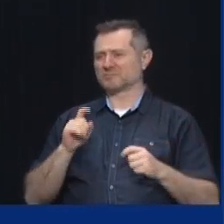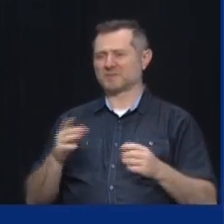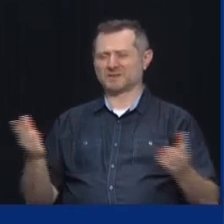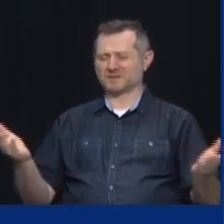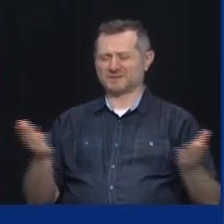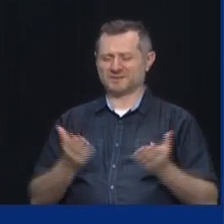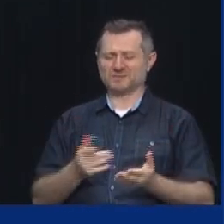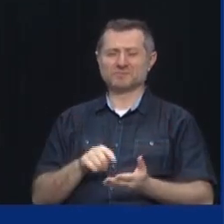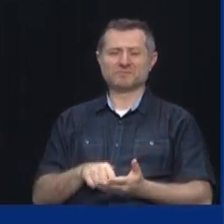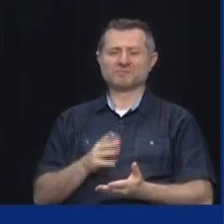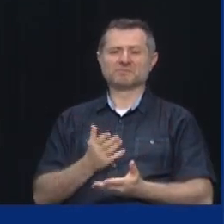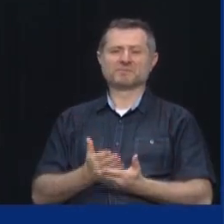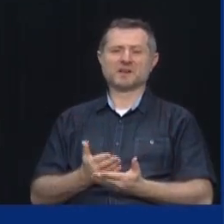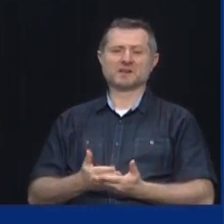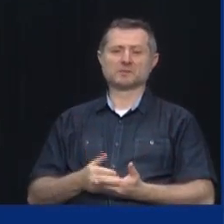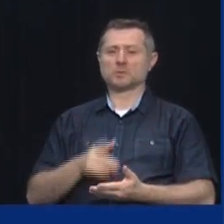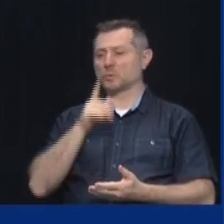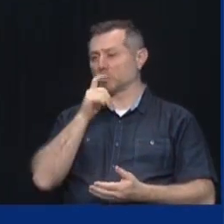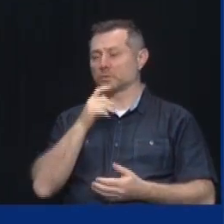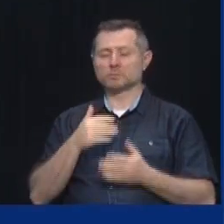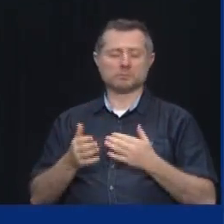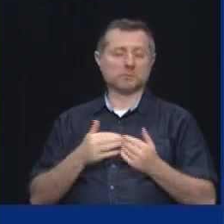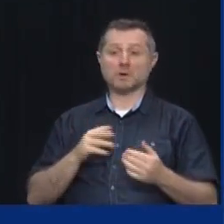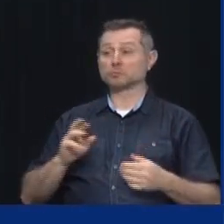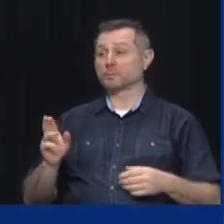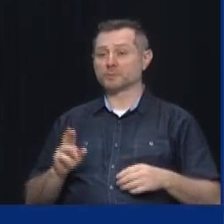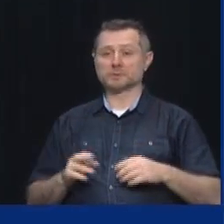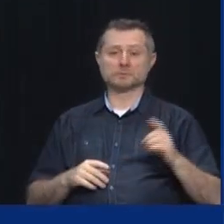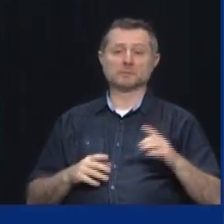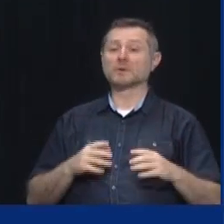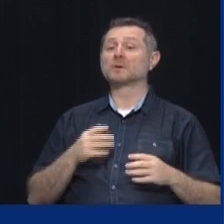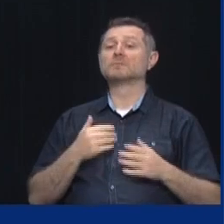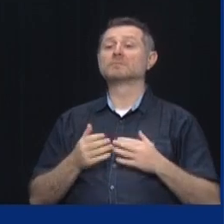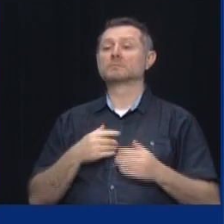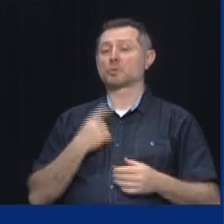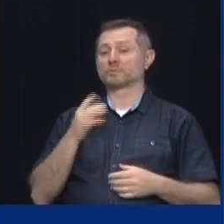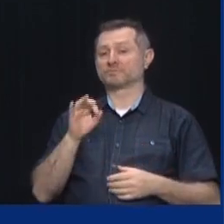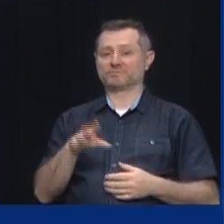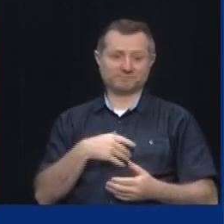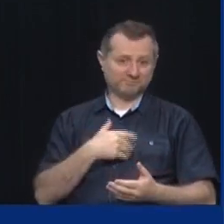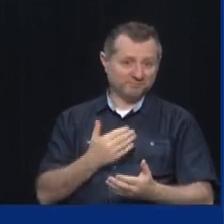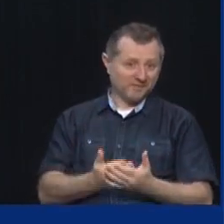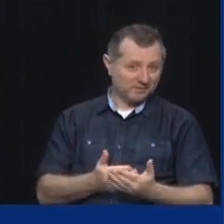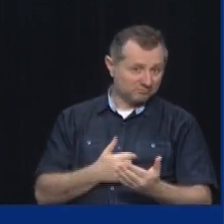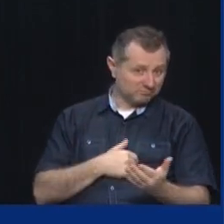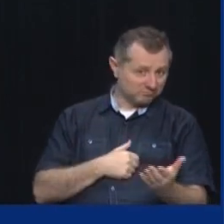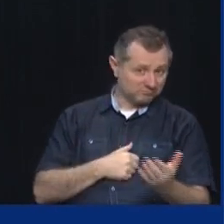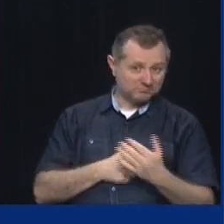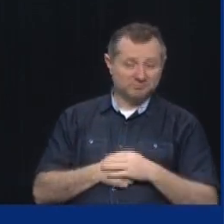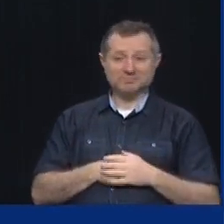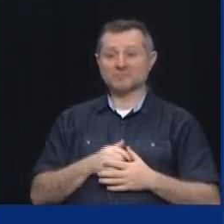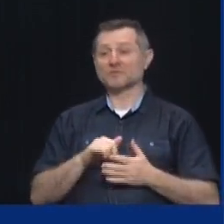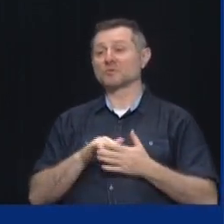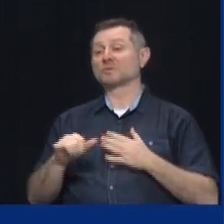FACTS AND REPUBLICAN FACTS OR NO CONSERVATIVE FACTS OR SOCIALIST FACTS.